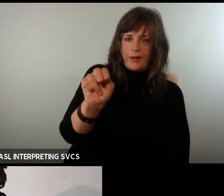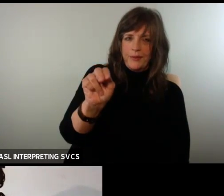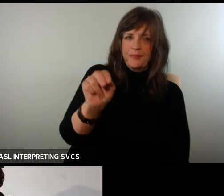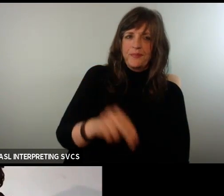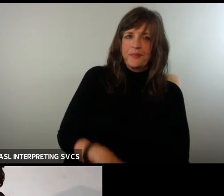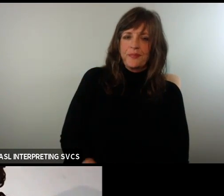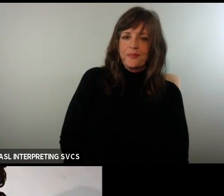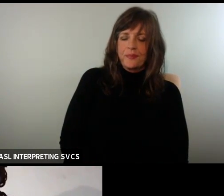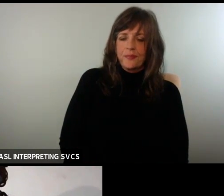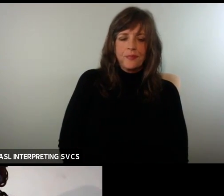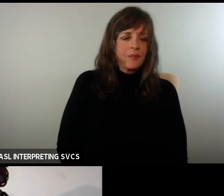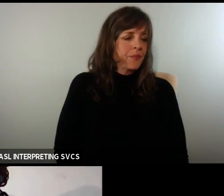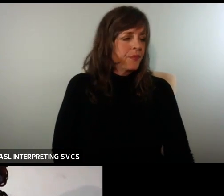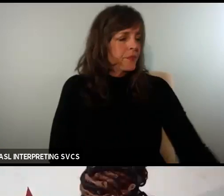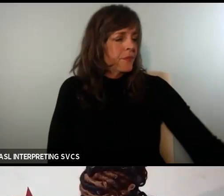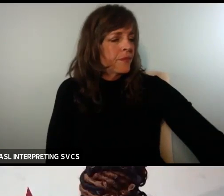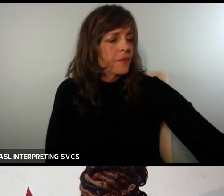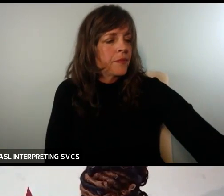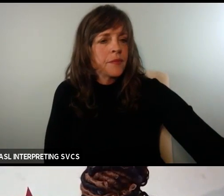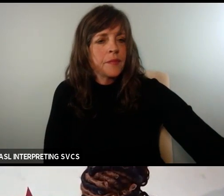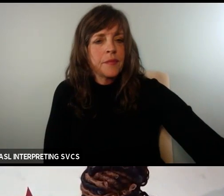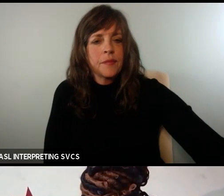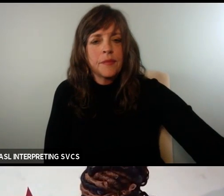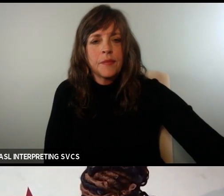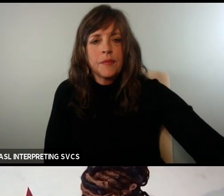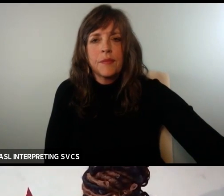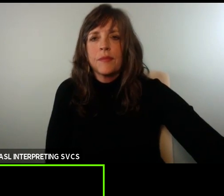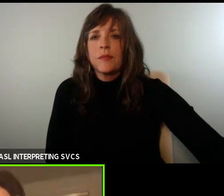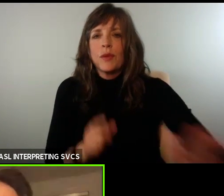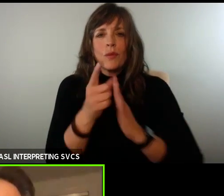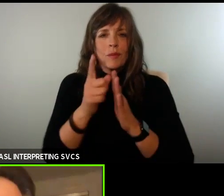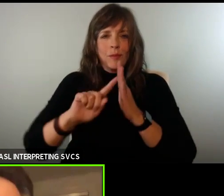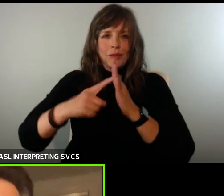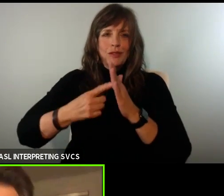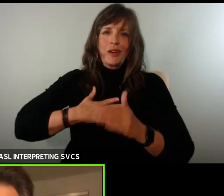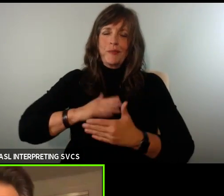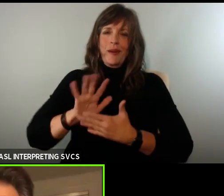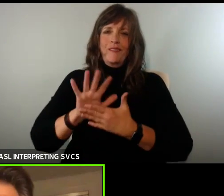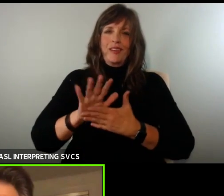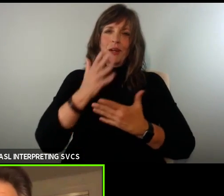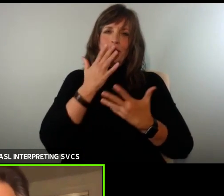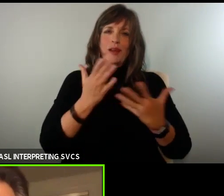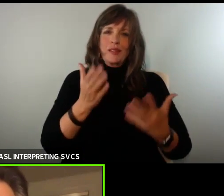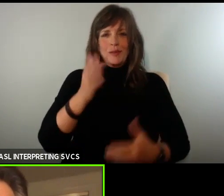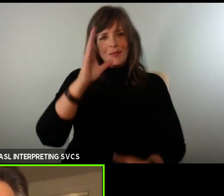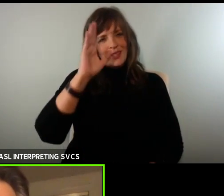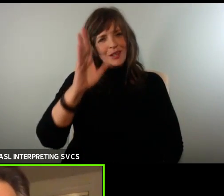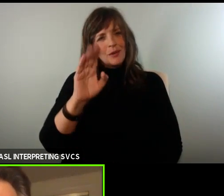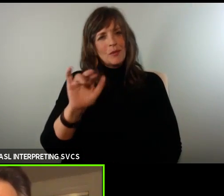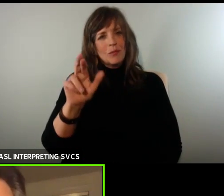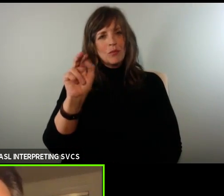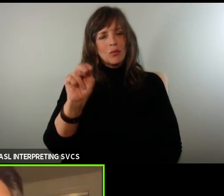Hello. I'm activating my video in a moment. So thank you so much. I'm grateful, my name is Brian Herrara, he, him, his, plus.